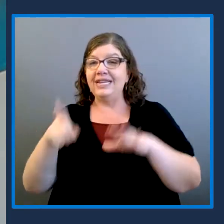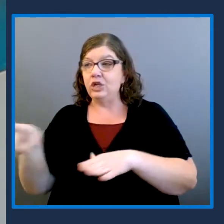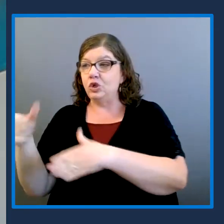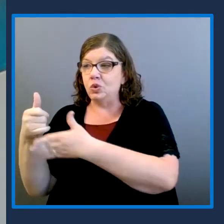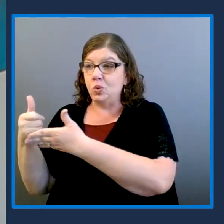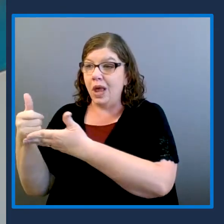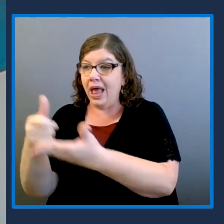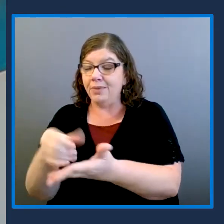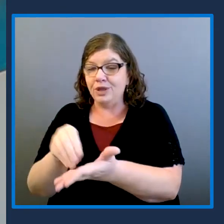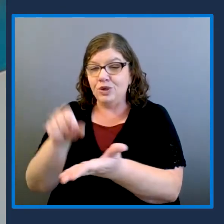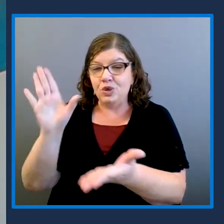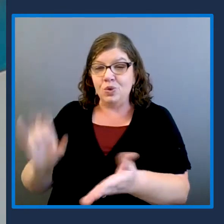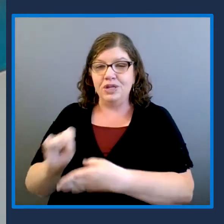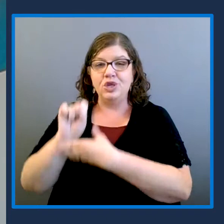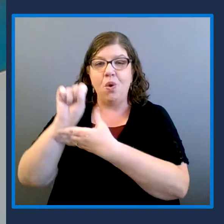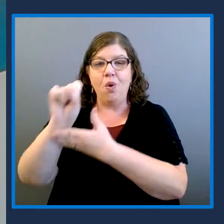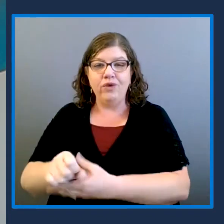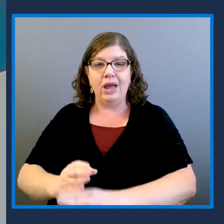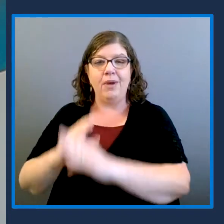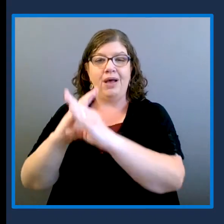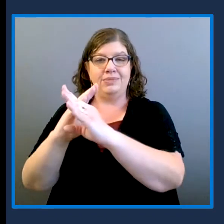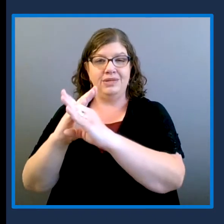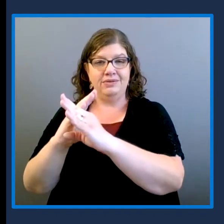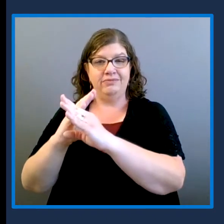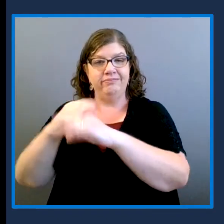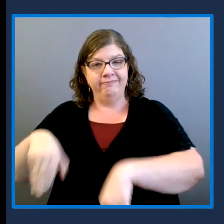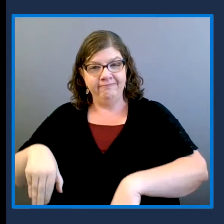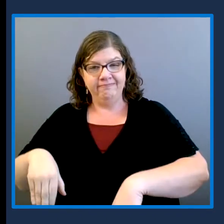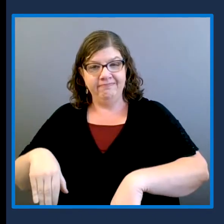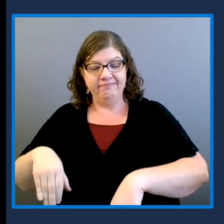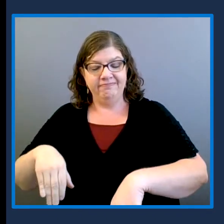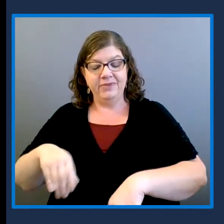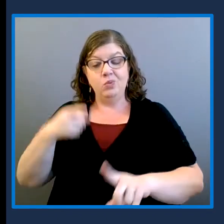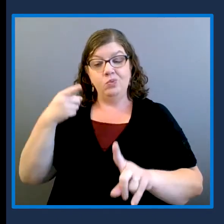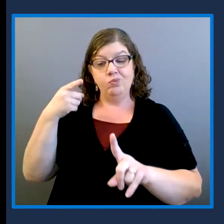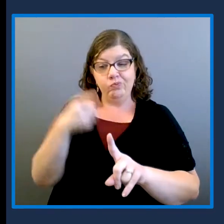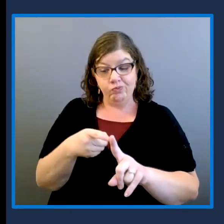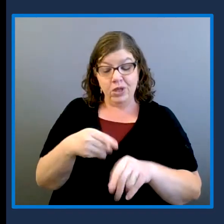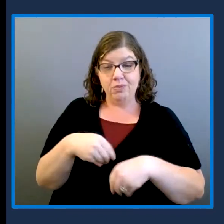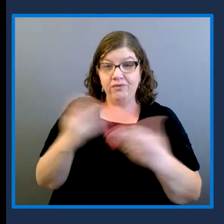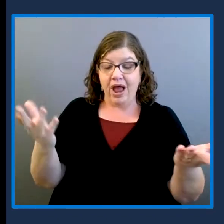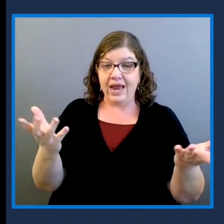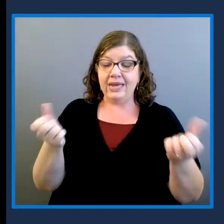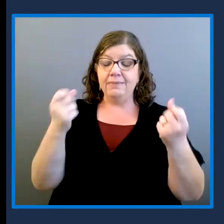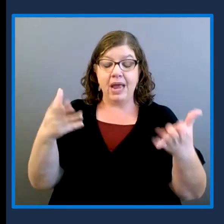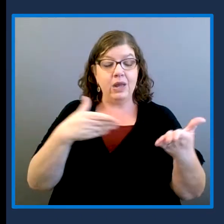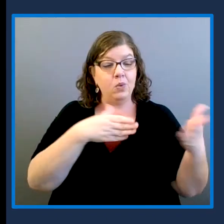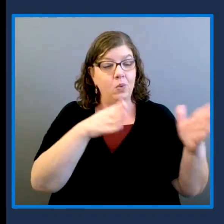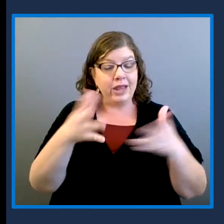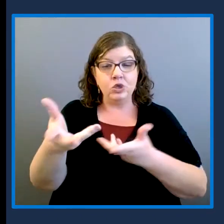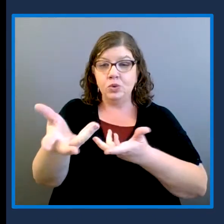students overcome obstacles at its core it's about providing multiple means of engagement